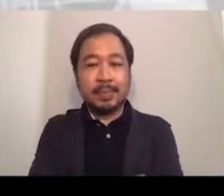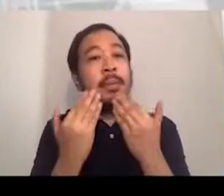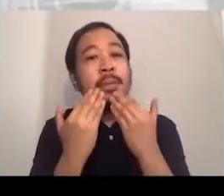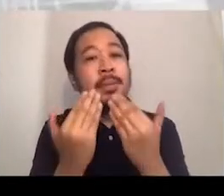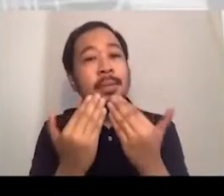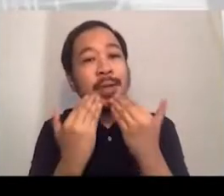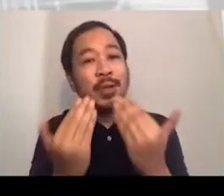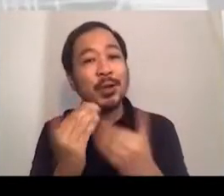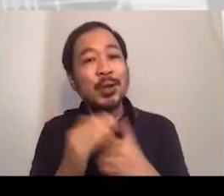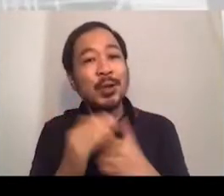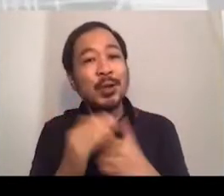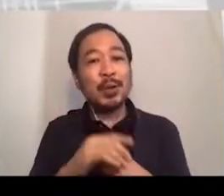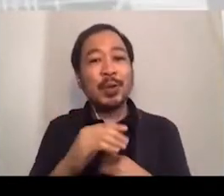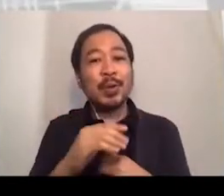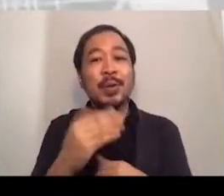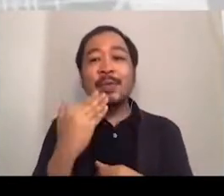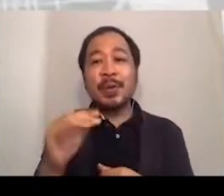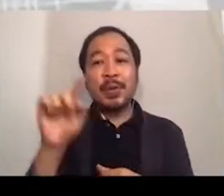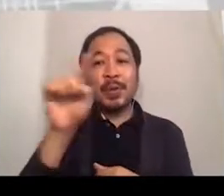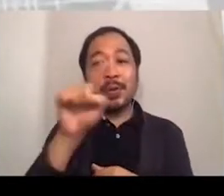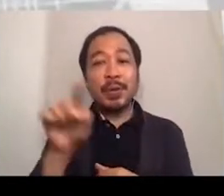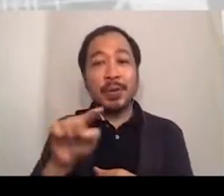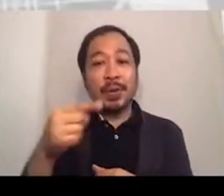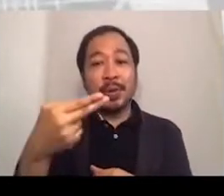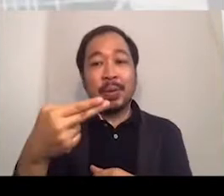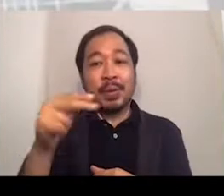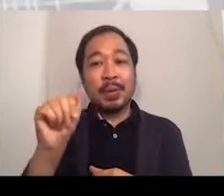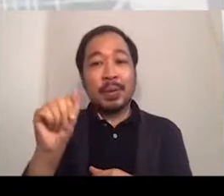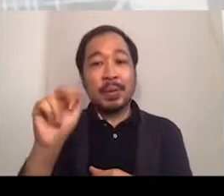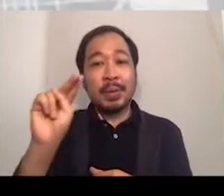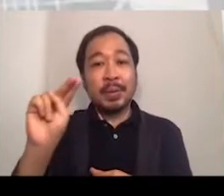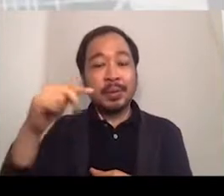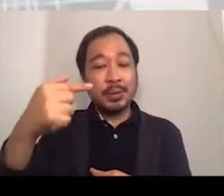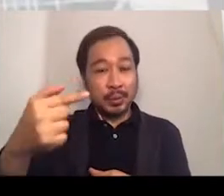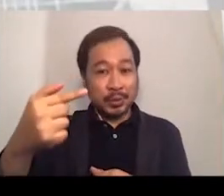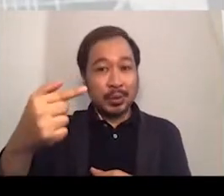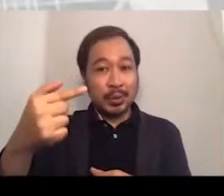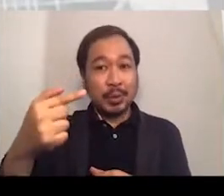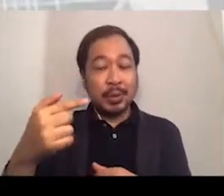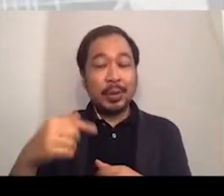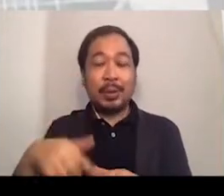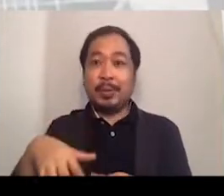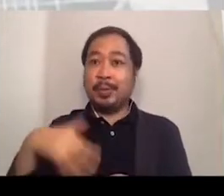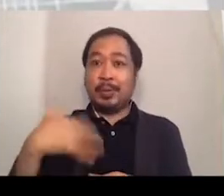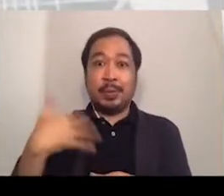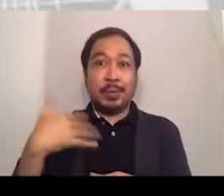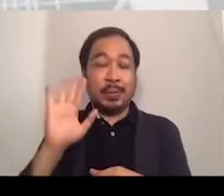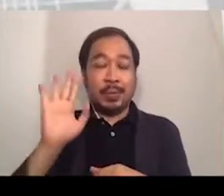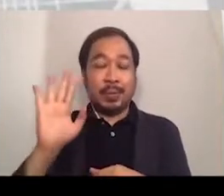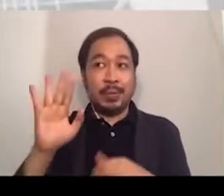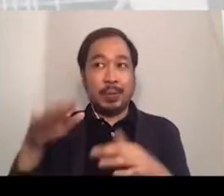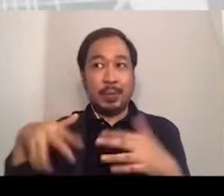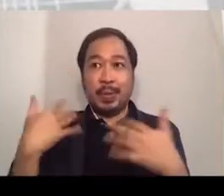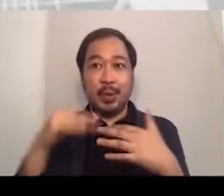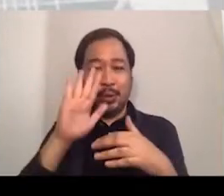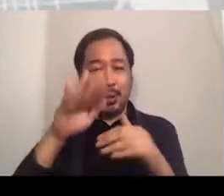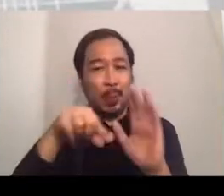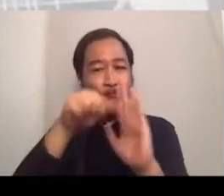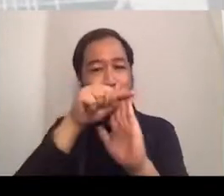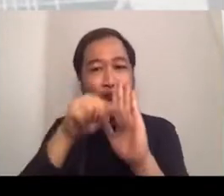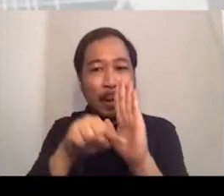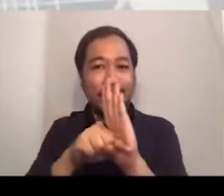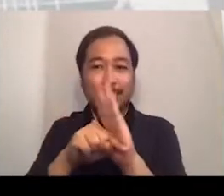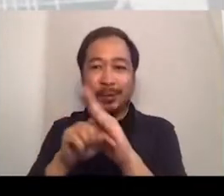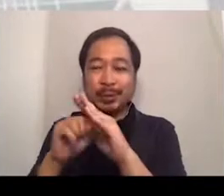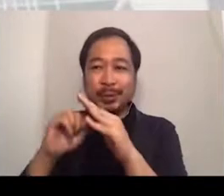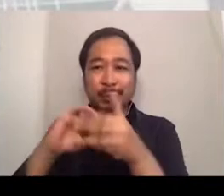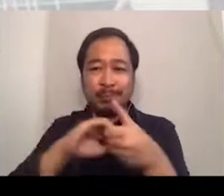the huge policy network that you are mobilizing to make sure that persons with disabilities are not left behind,